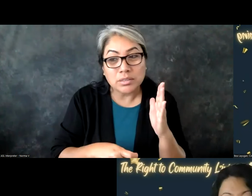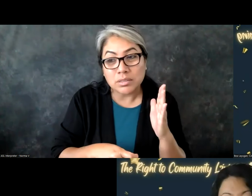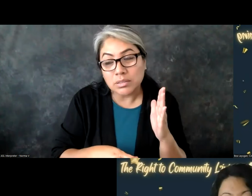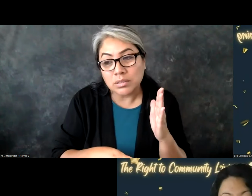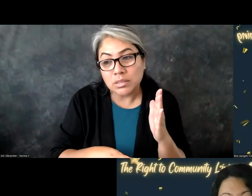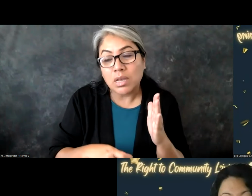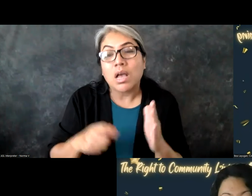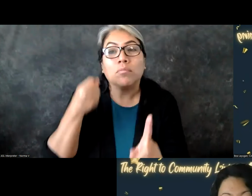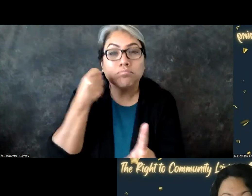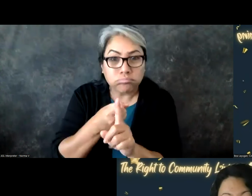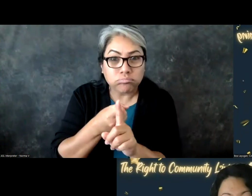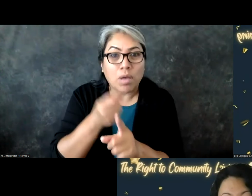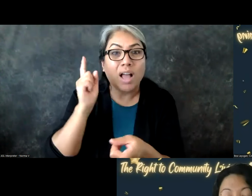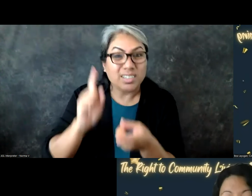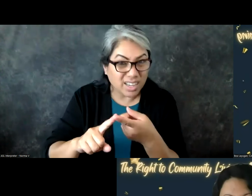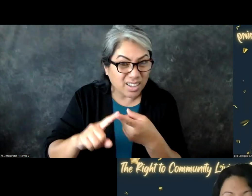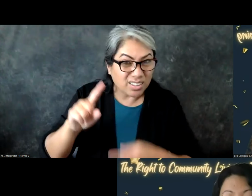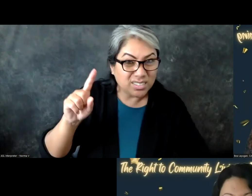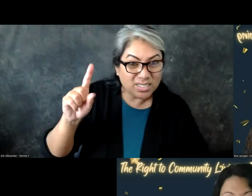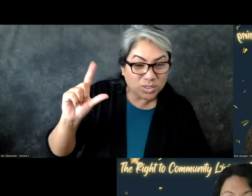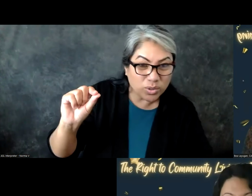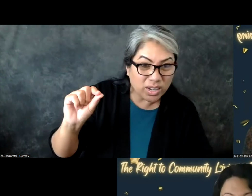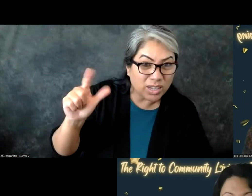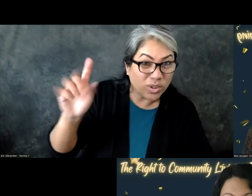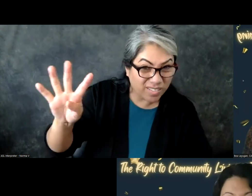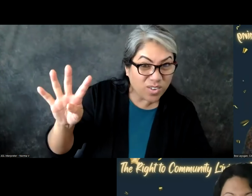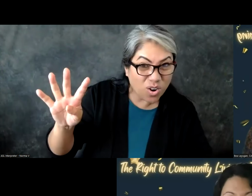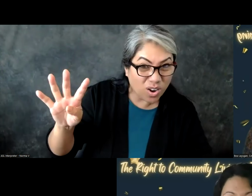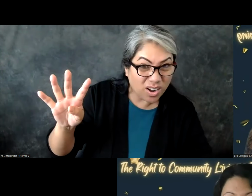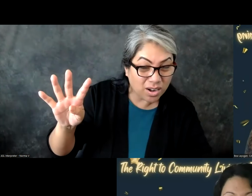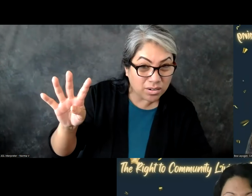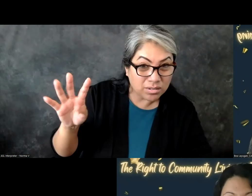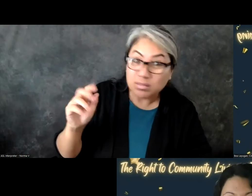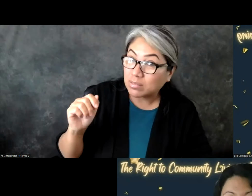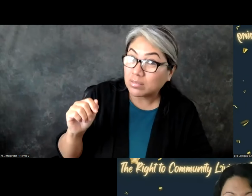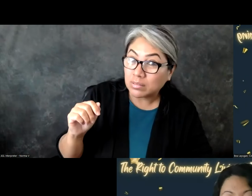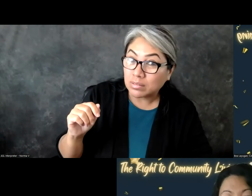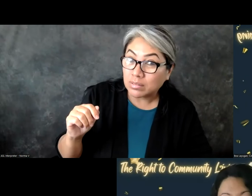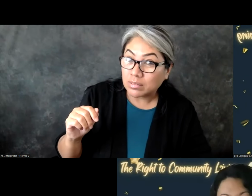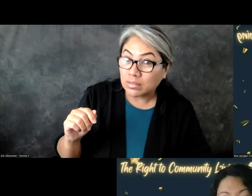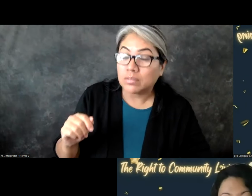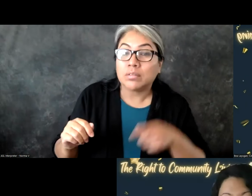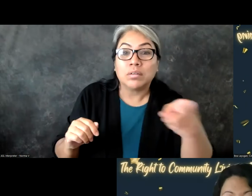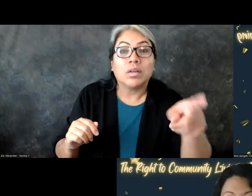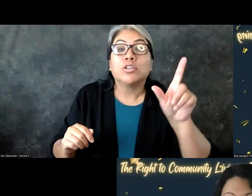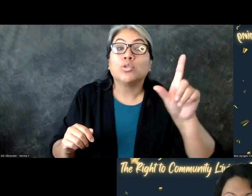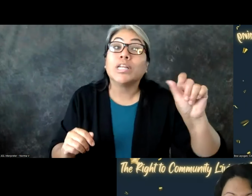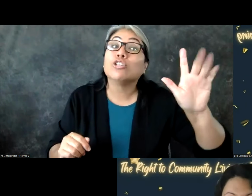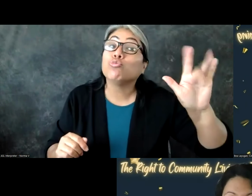» Hello. My question has to do with the fact that a share